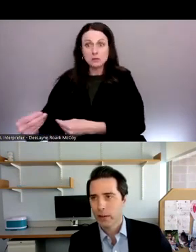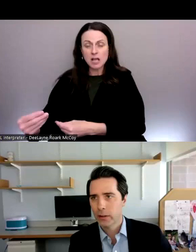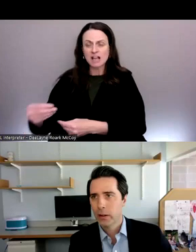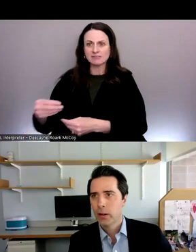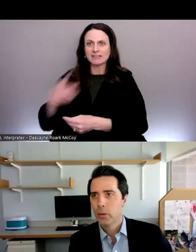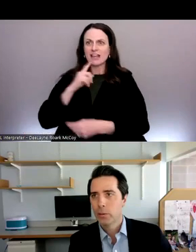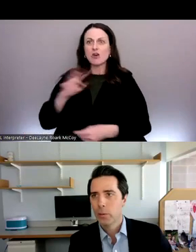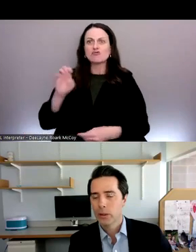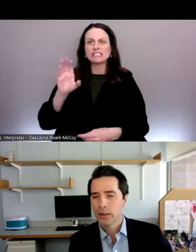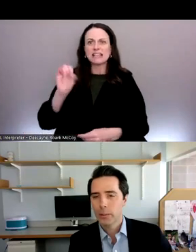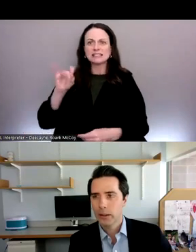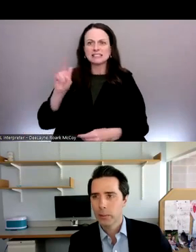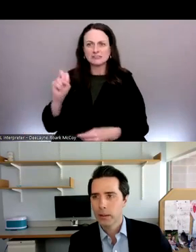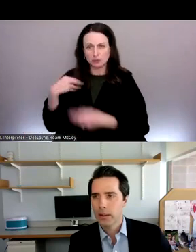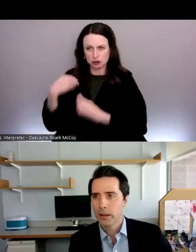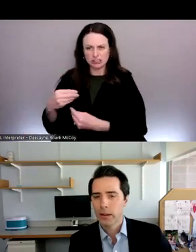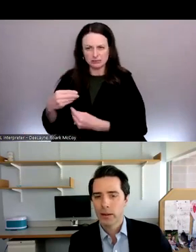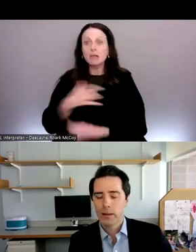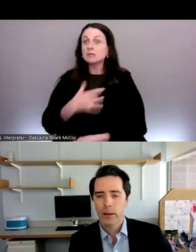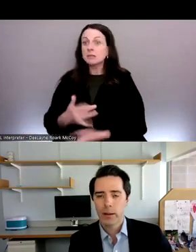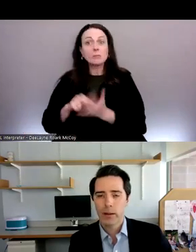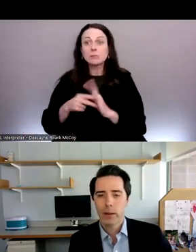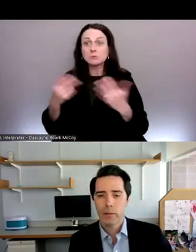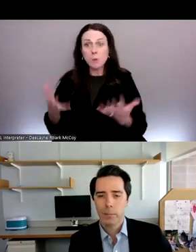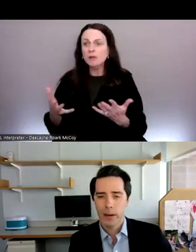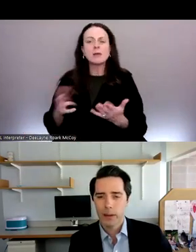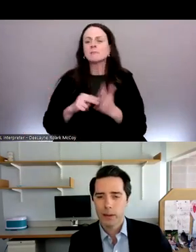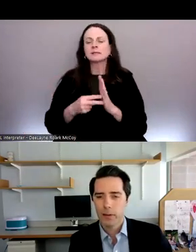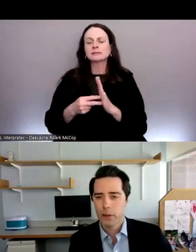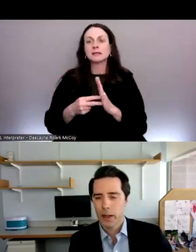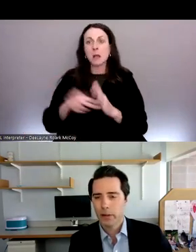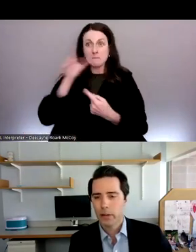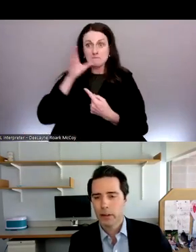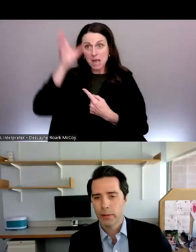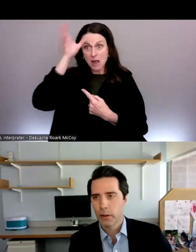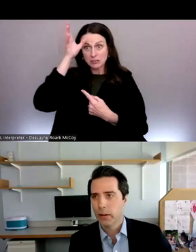fashion which most typically means that